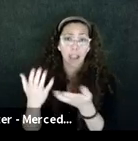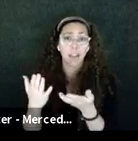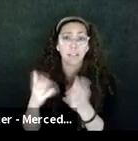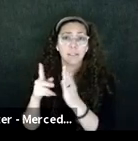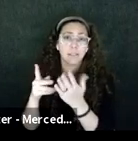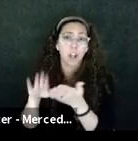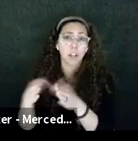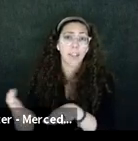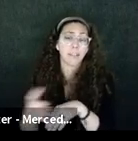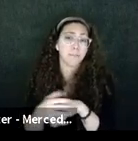Jason Williams: So,